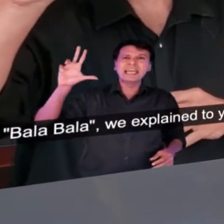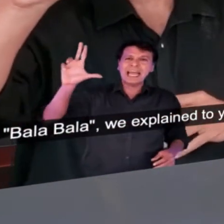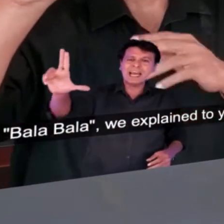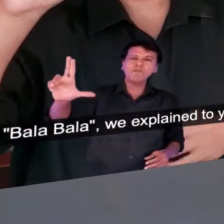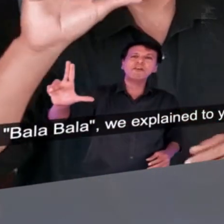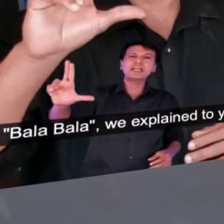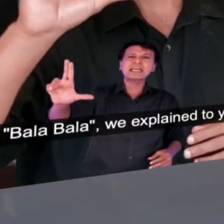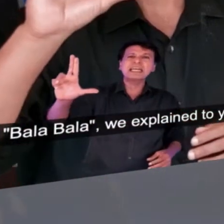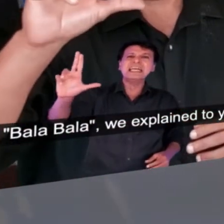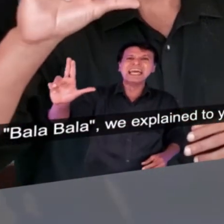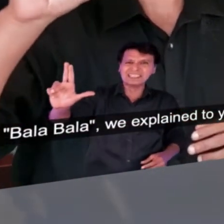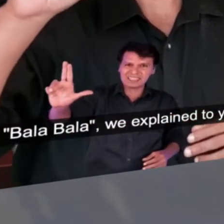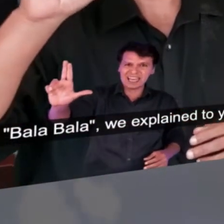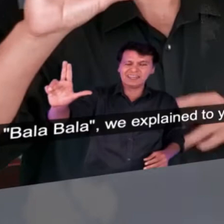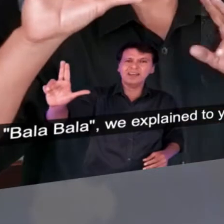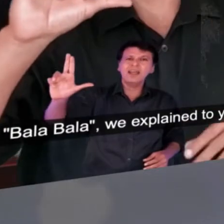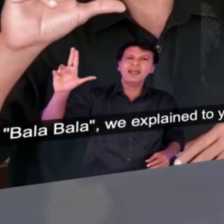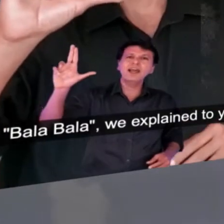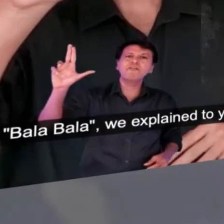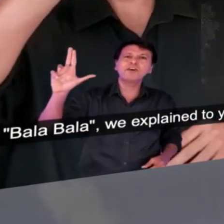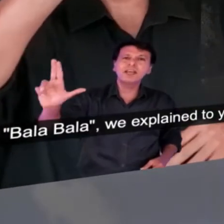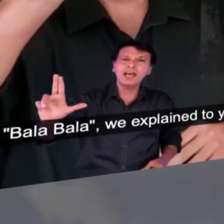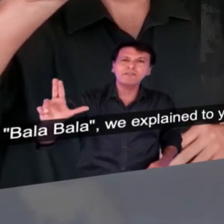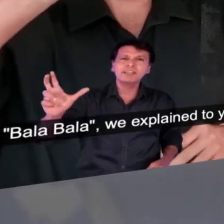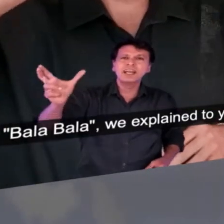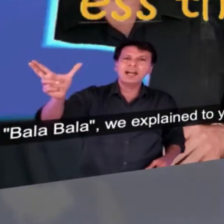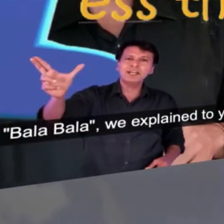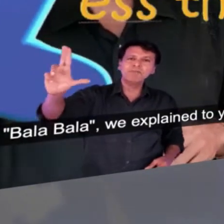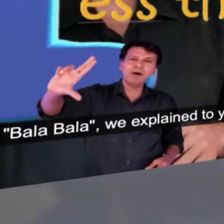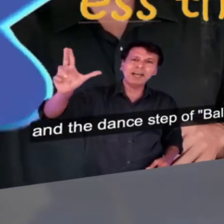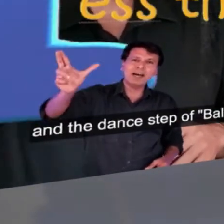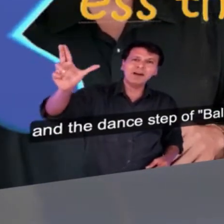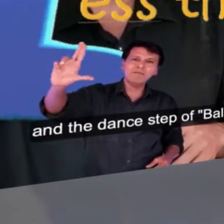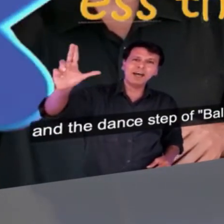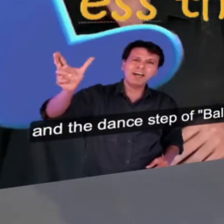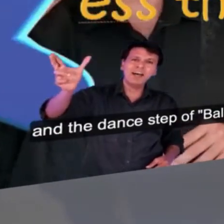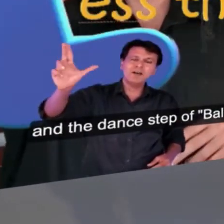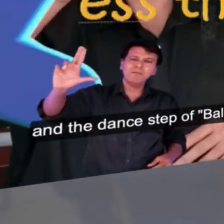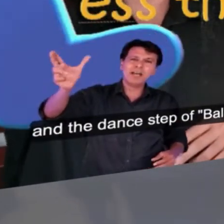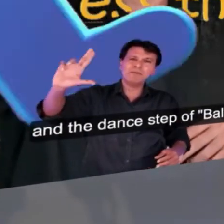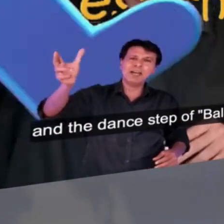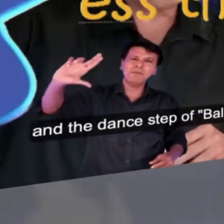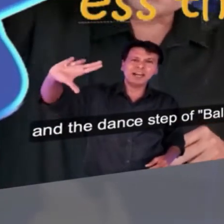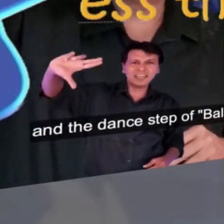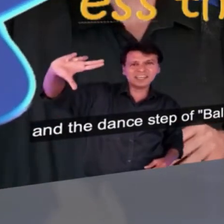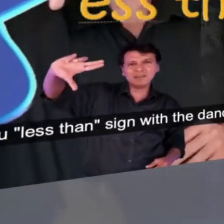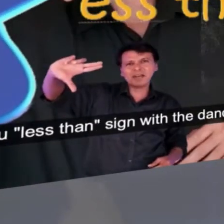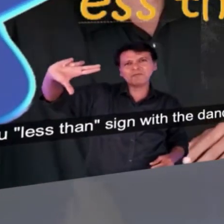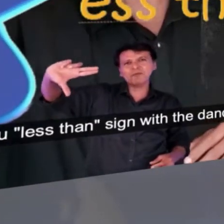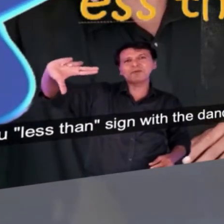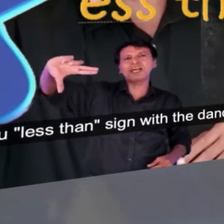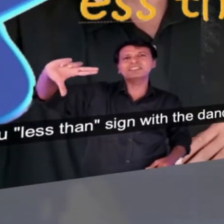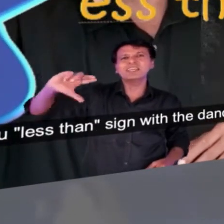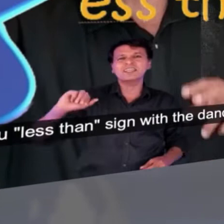Using the song "Bala Bala", we explained to you the "less than" sign. L for left and the dance step of "Bala Bala" song